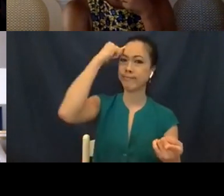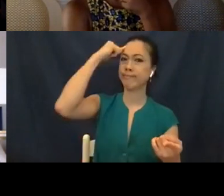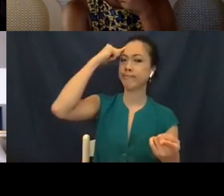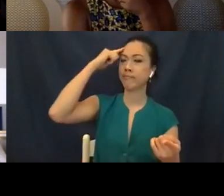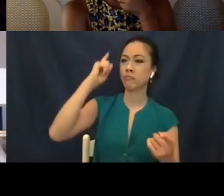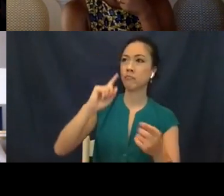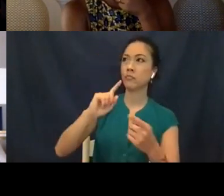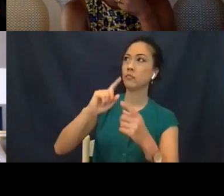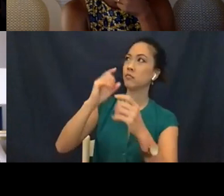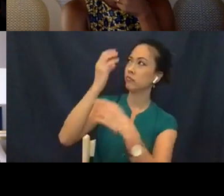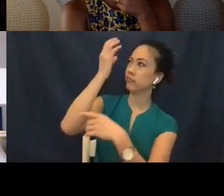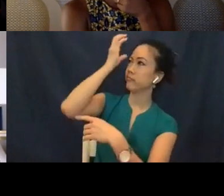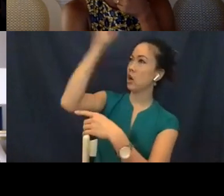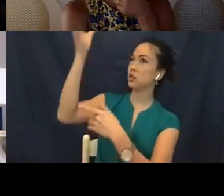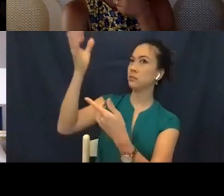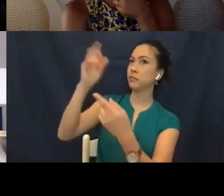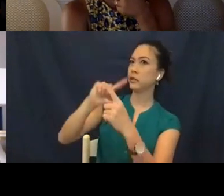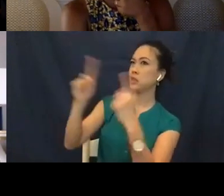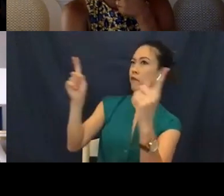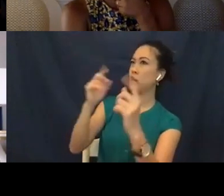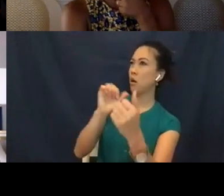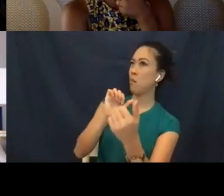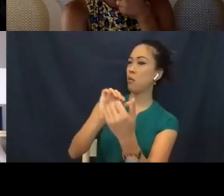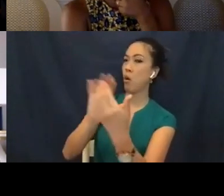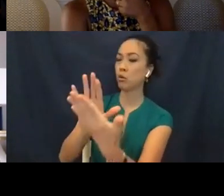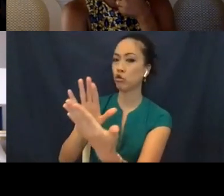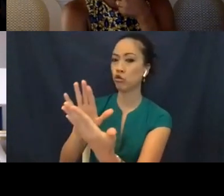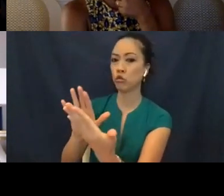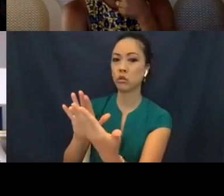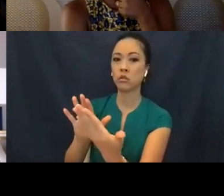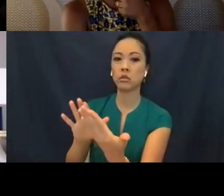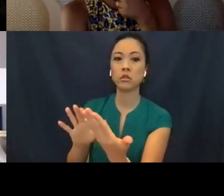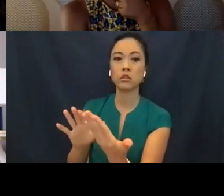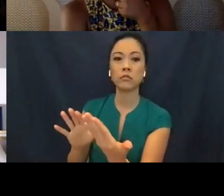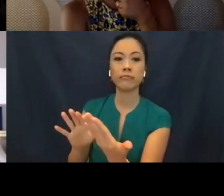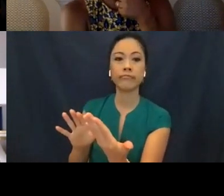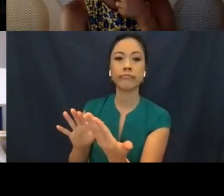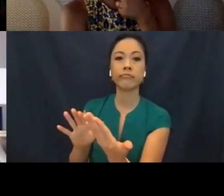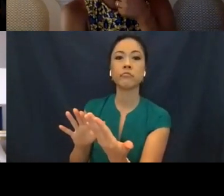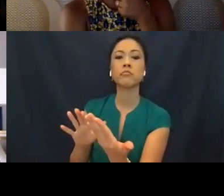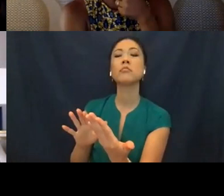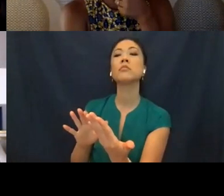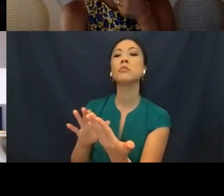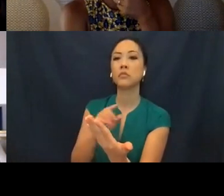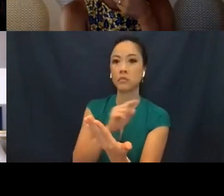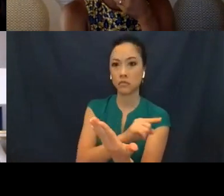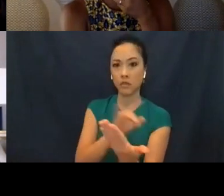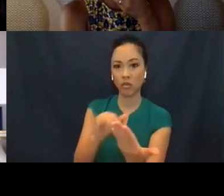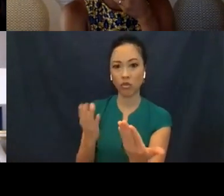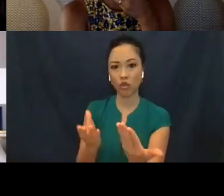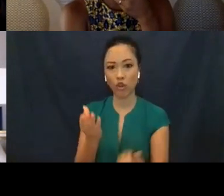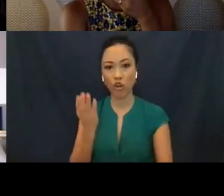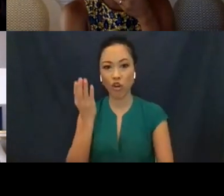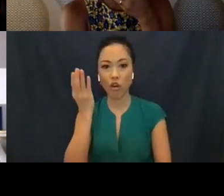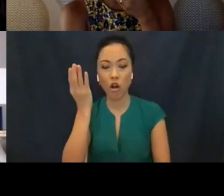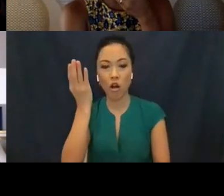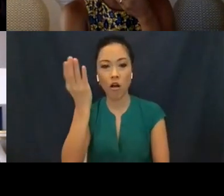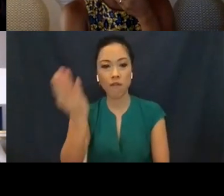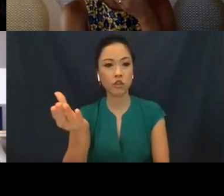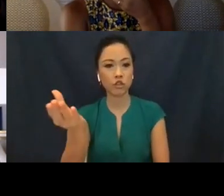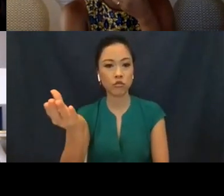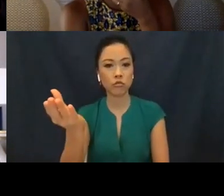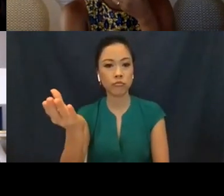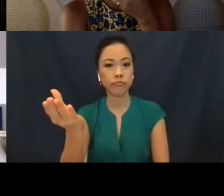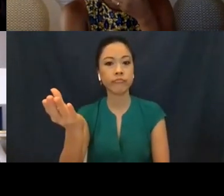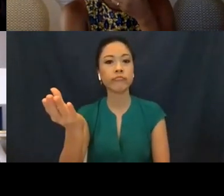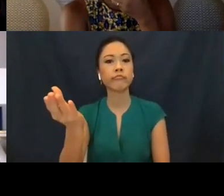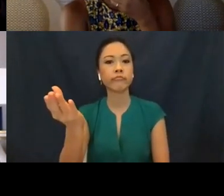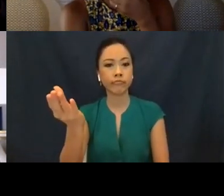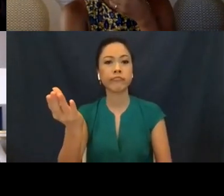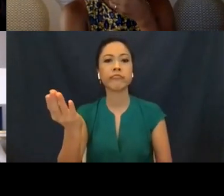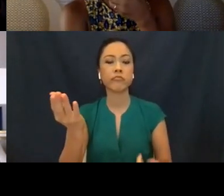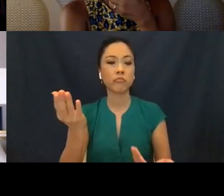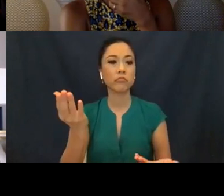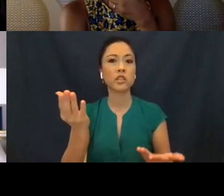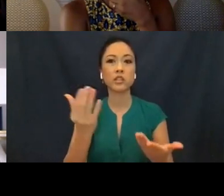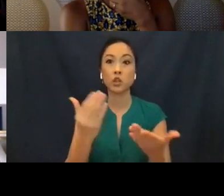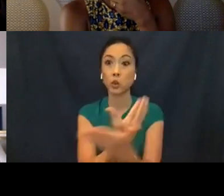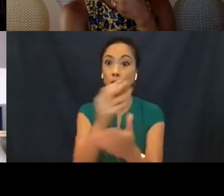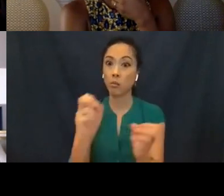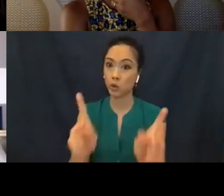differently, so it sort of lends itself to being an online proposition. We were talking about Jameel as a curator. Jameel setting up future platforms,